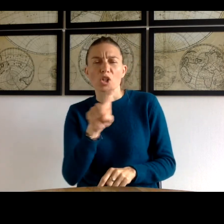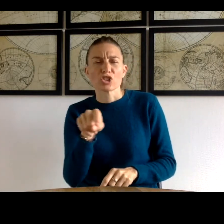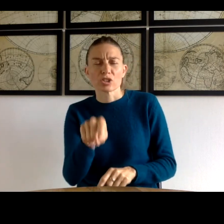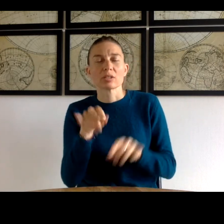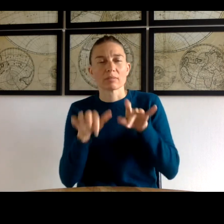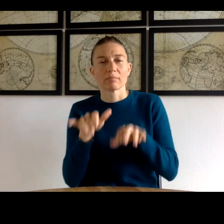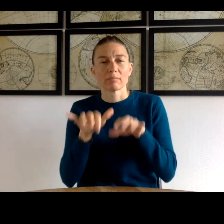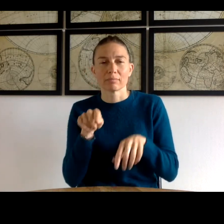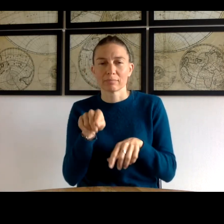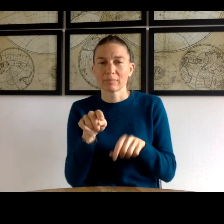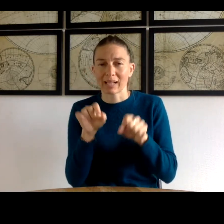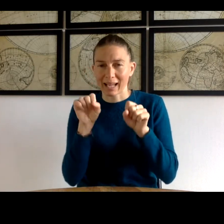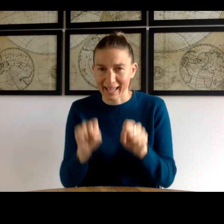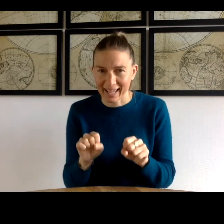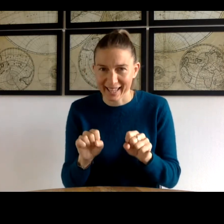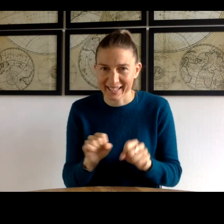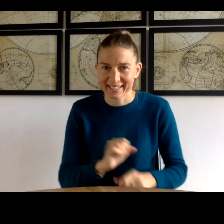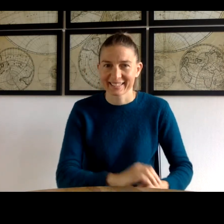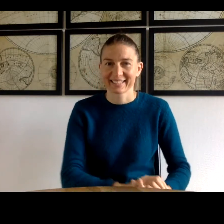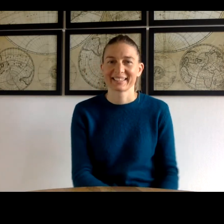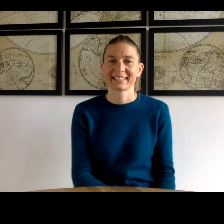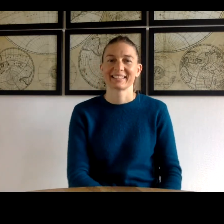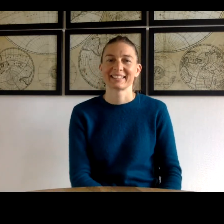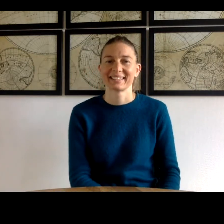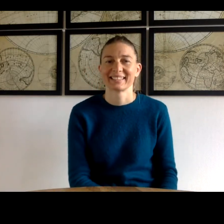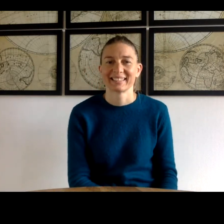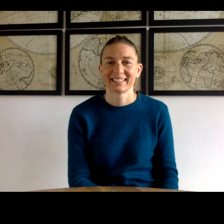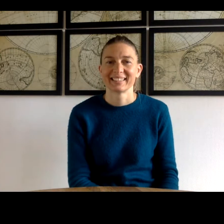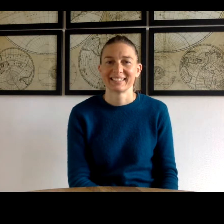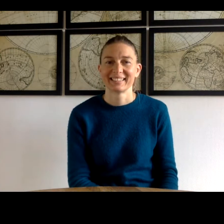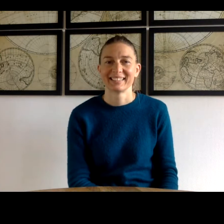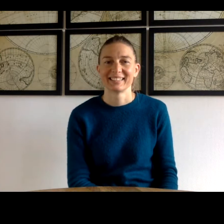And if you have any questions, please write them in the chat box.